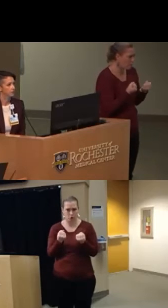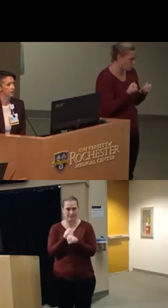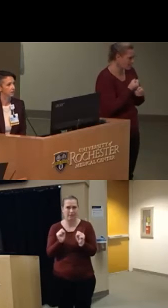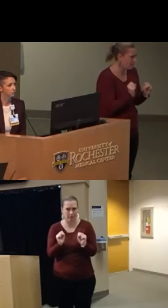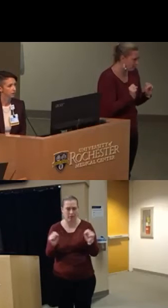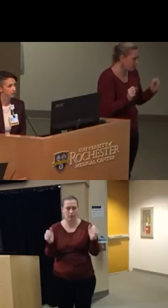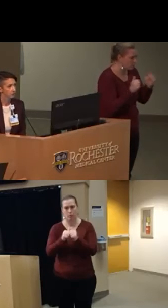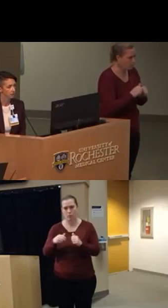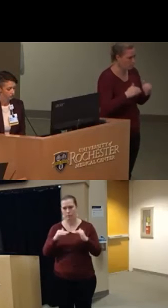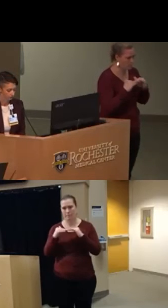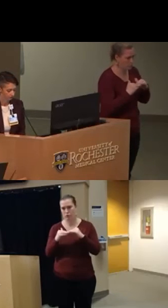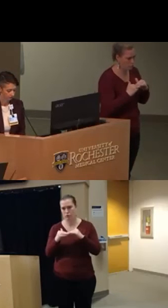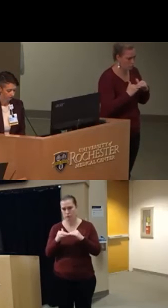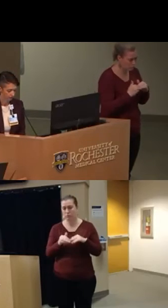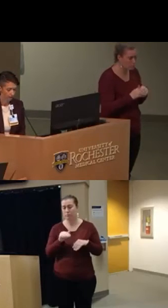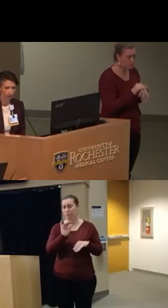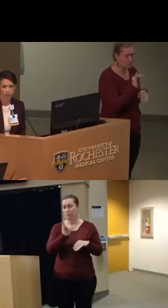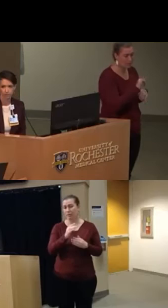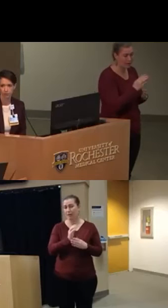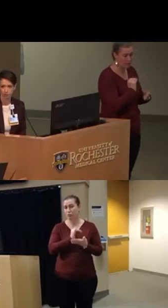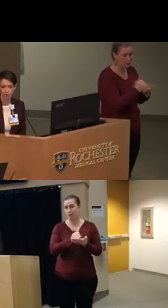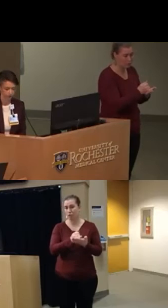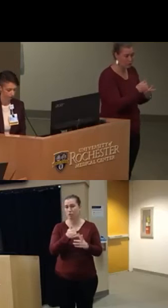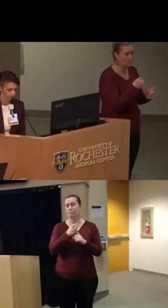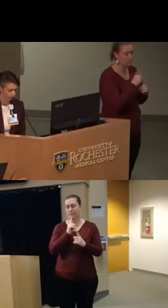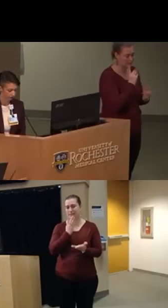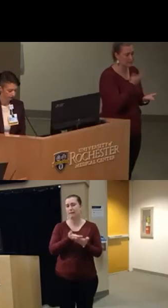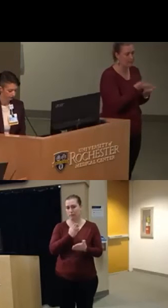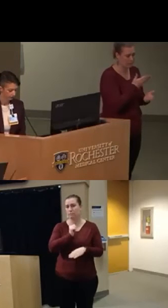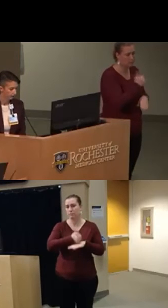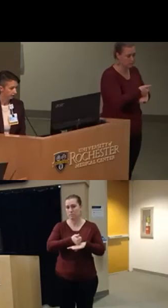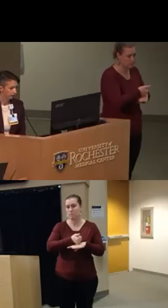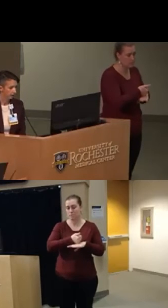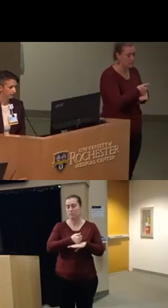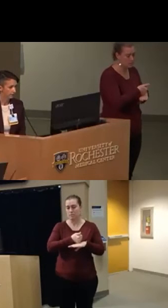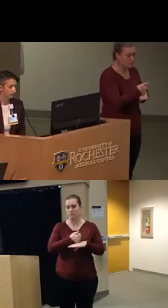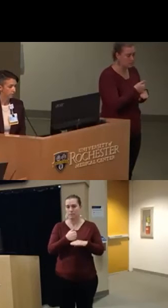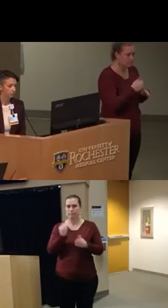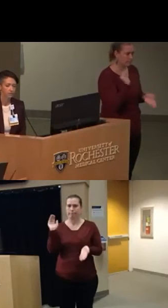an evidence-based intervention um that helps to reduce emotional distress and most people